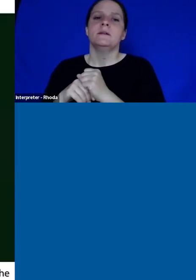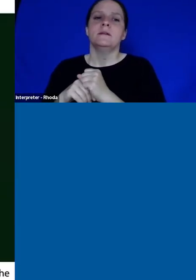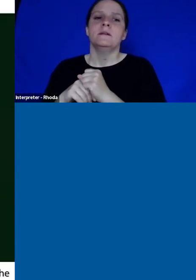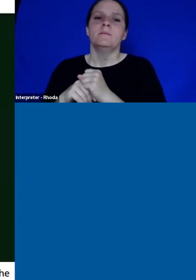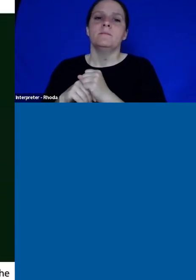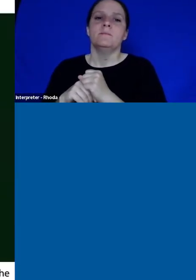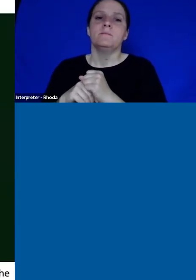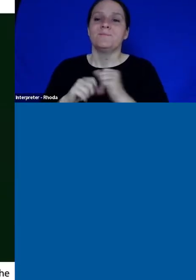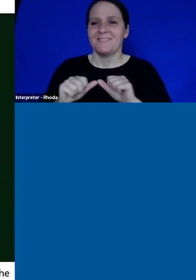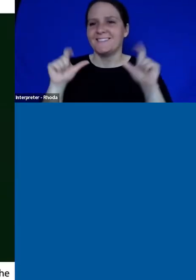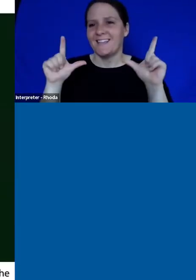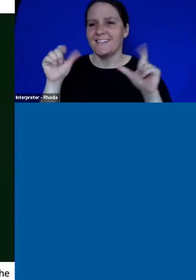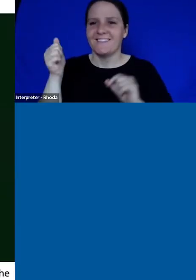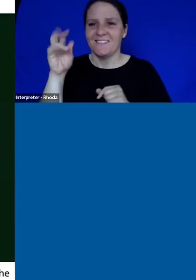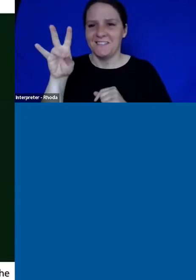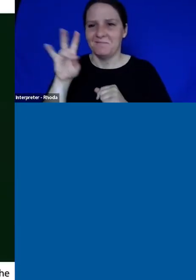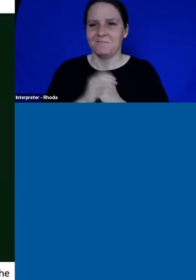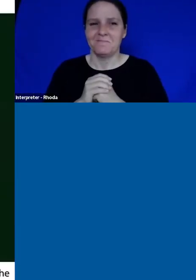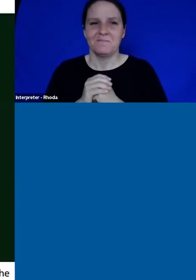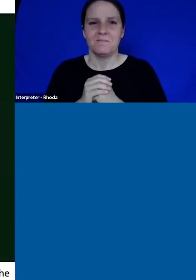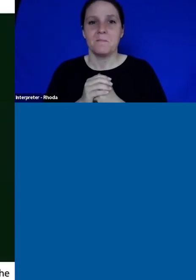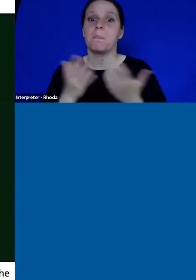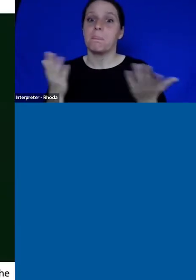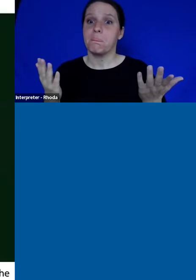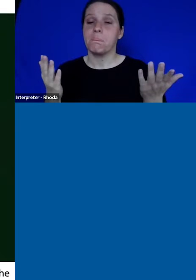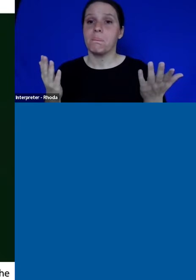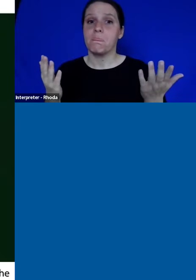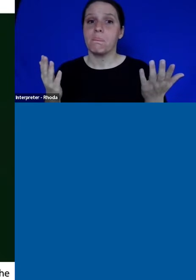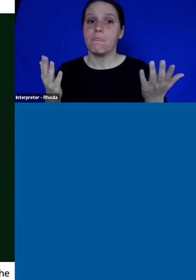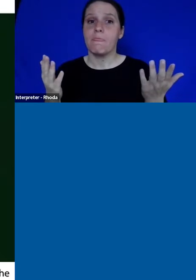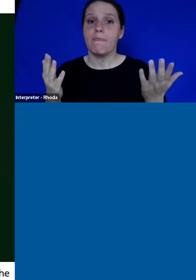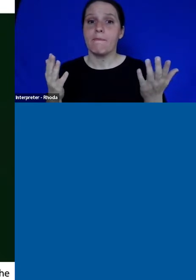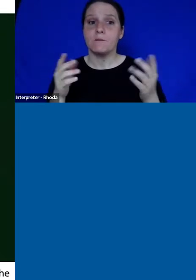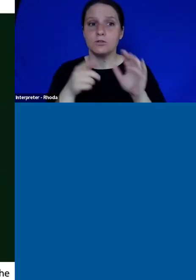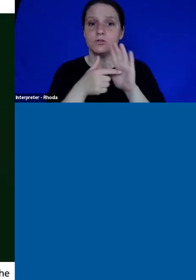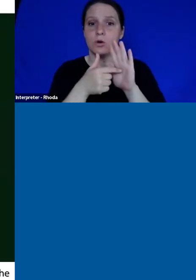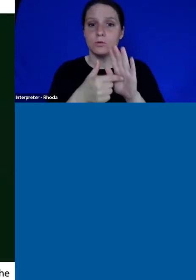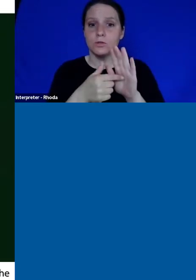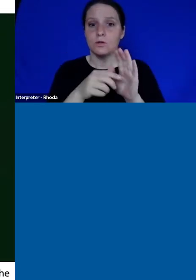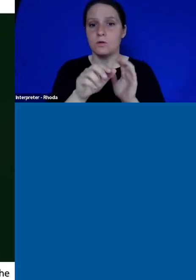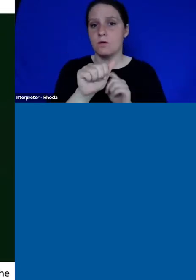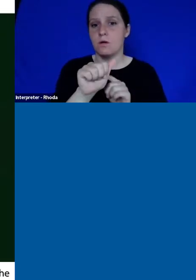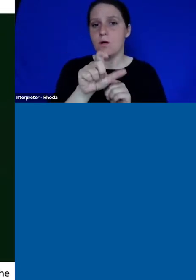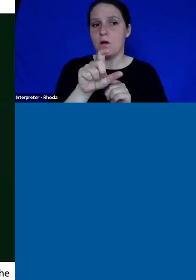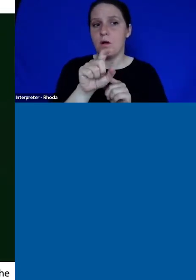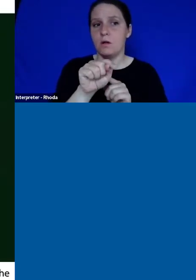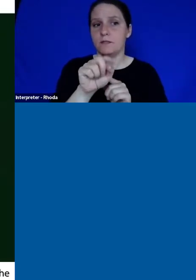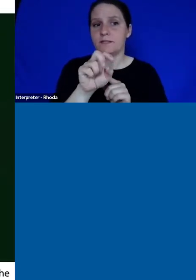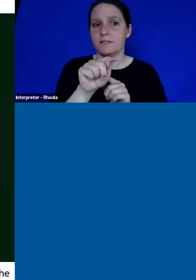Slide 17. This is a screenshot of the alt text and another screenshot of the imager description